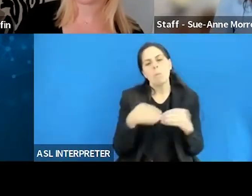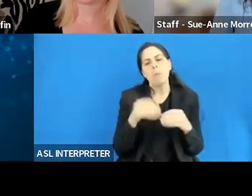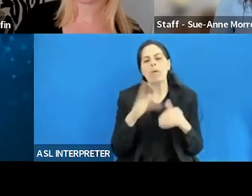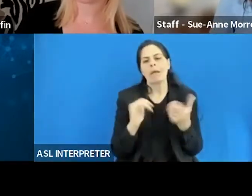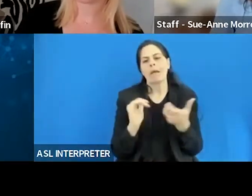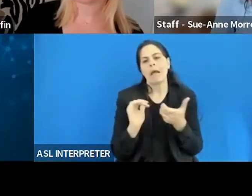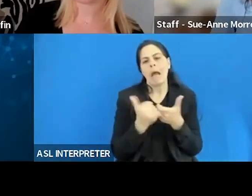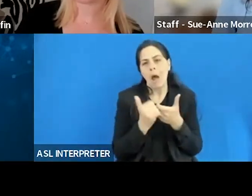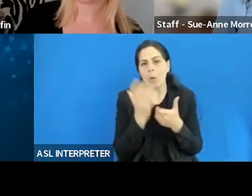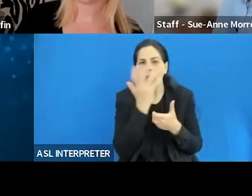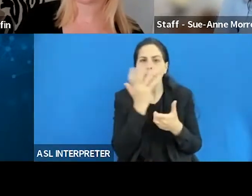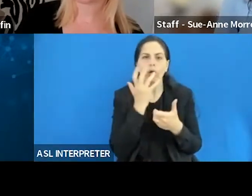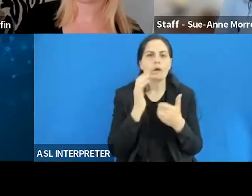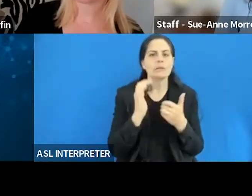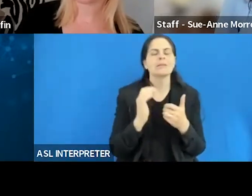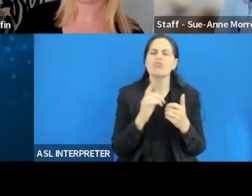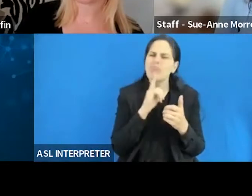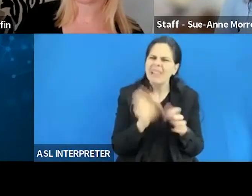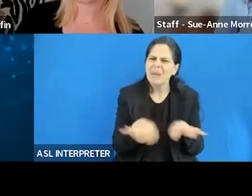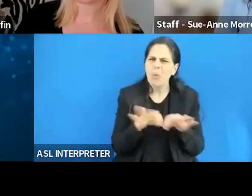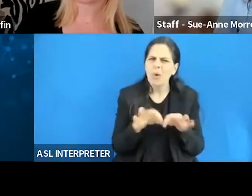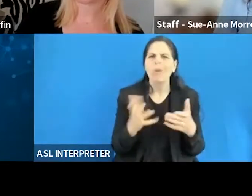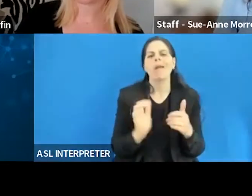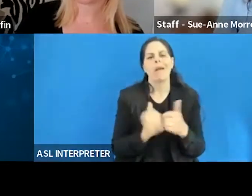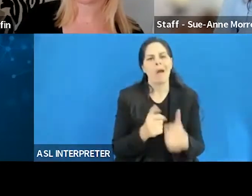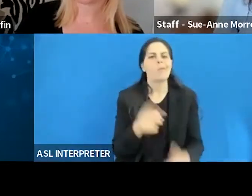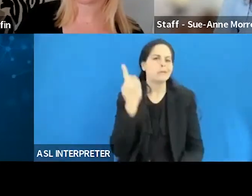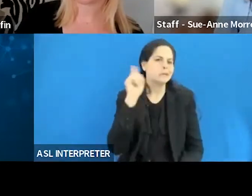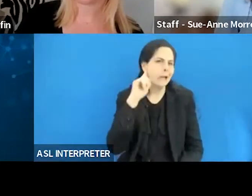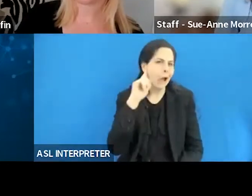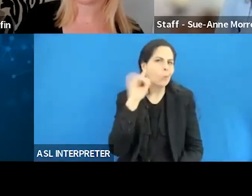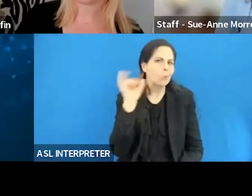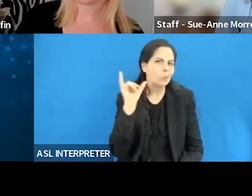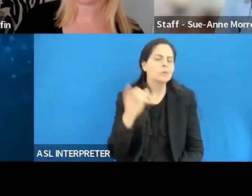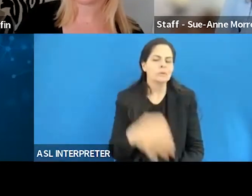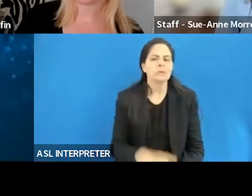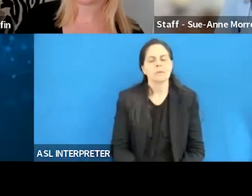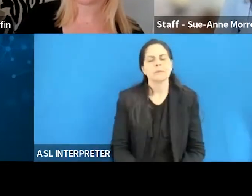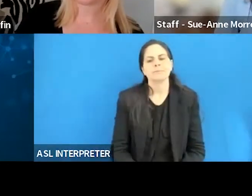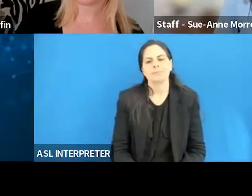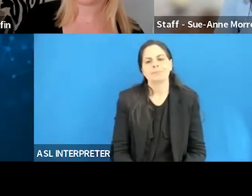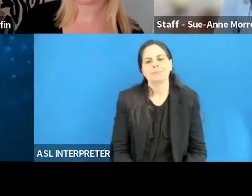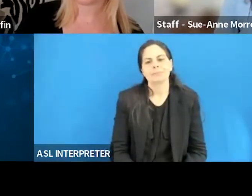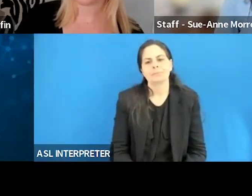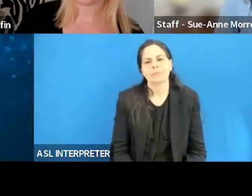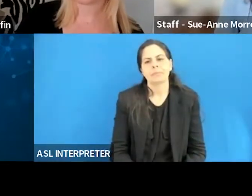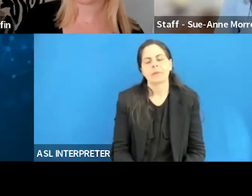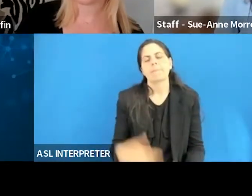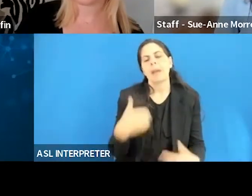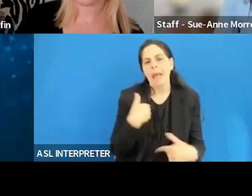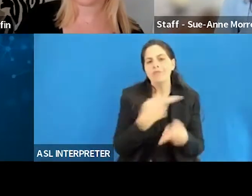But also I feel like, you know, I'm, I do a lot of, I have a production partner that's in the PGA